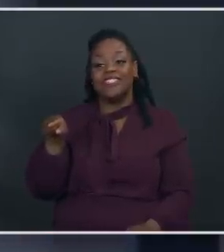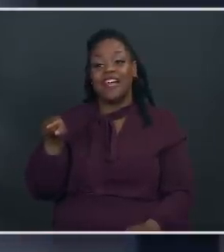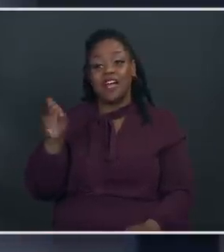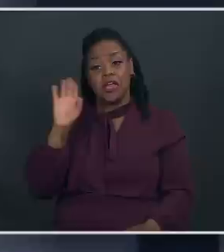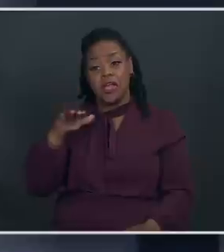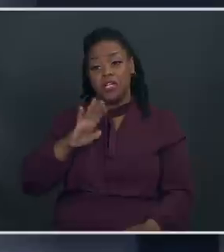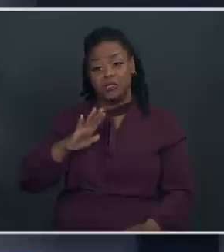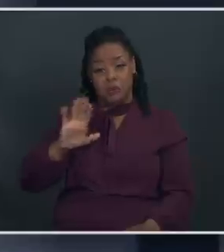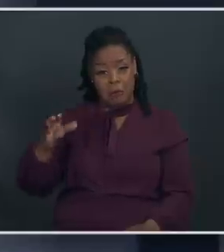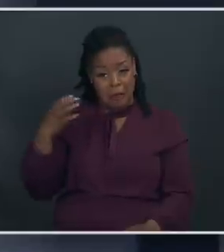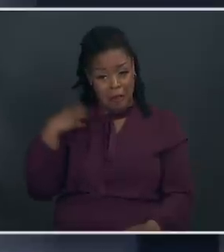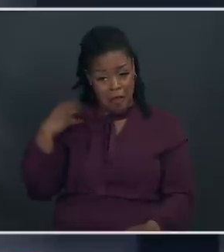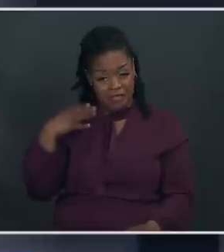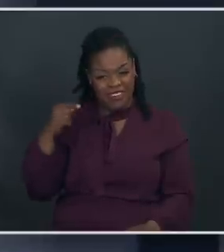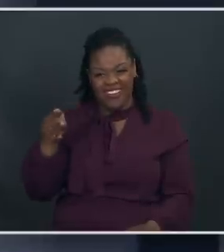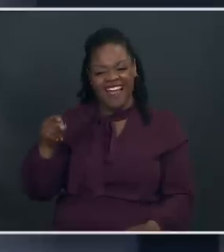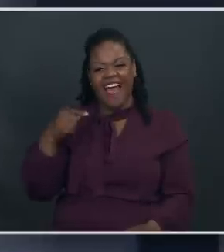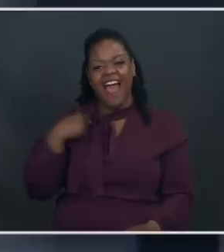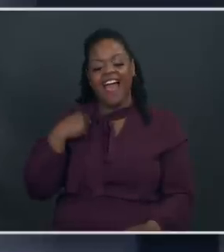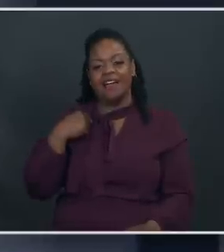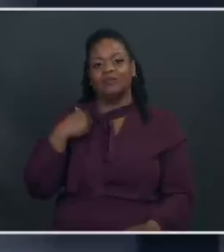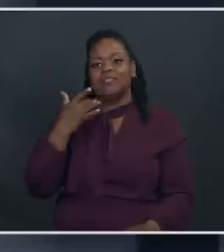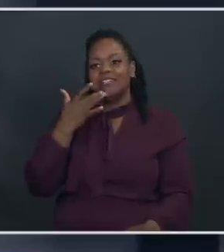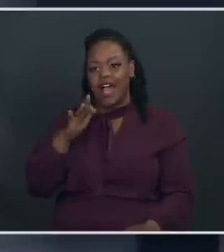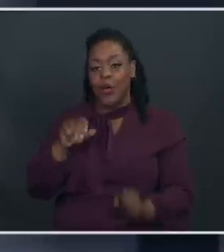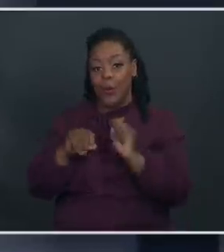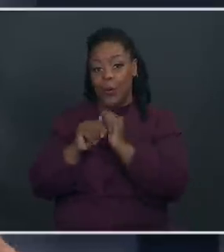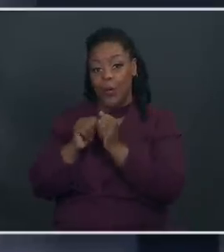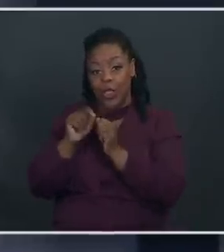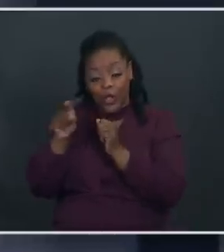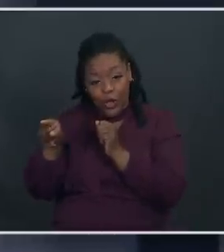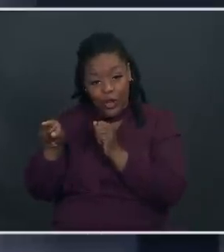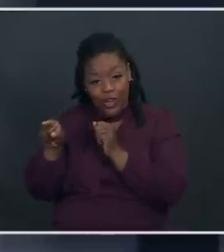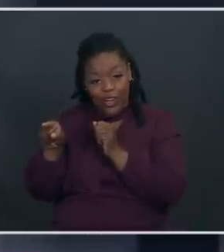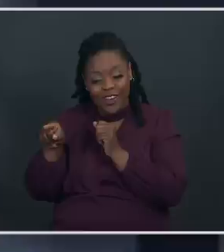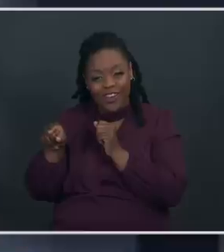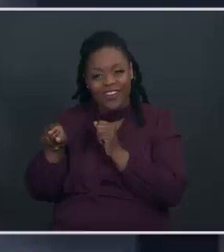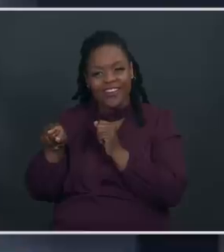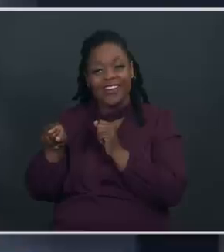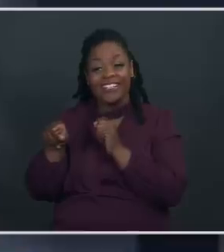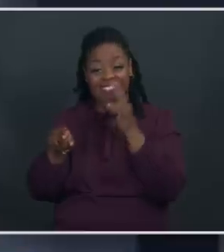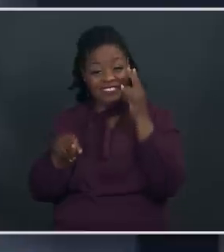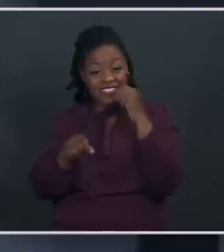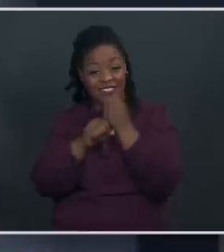And she -- seven years ago, we gathered in the State Department briefing room.